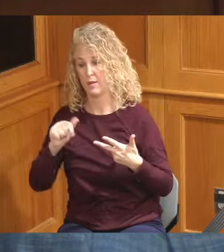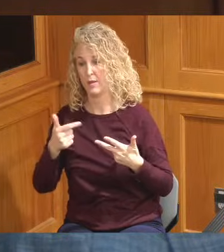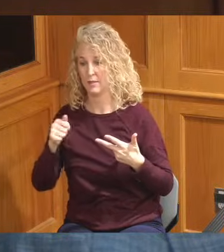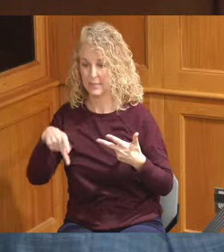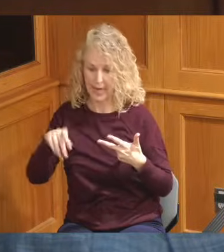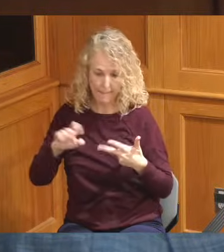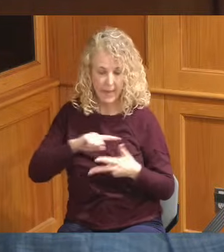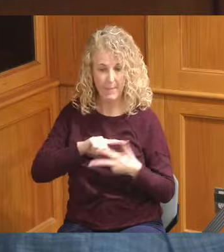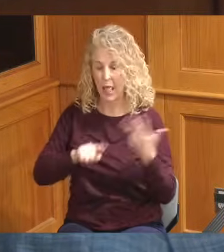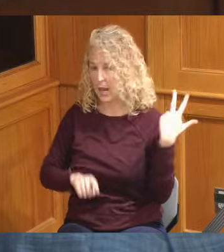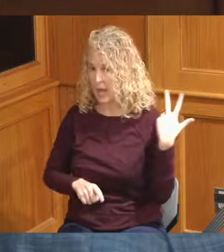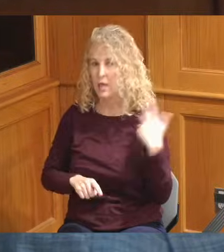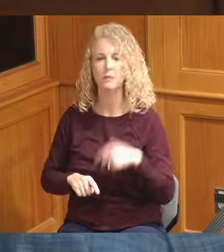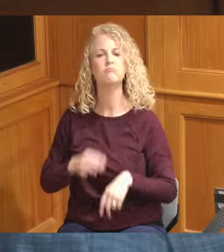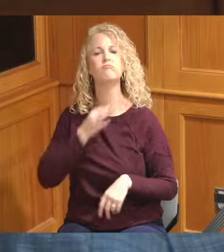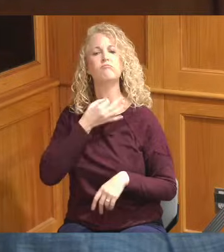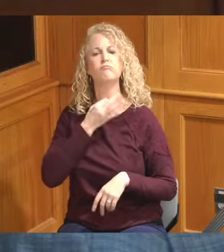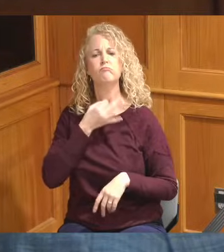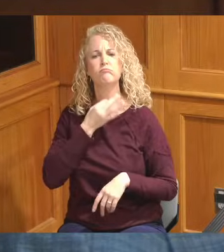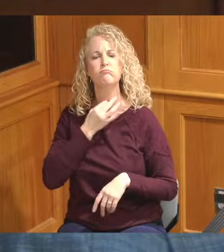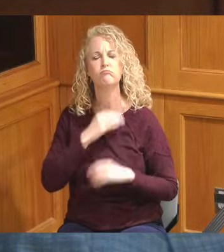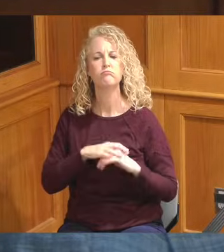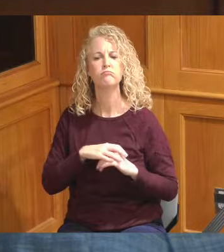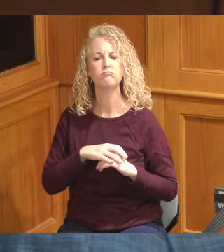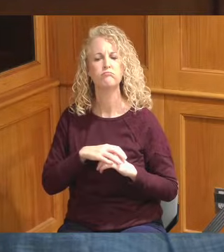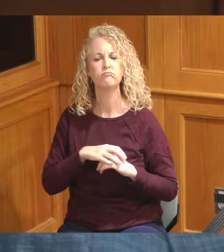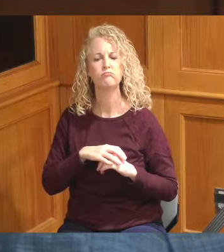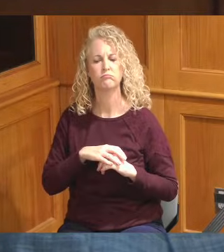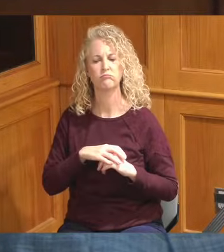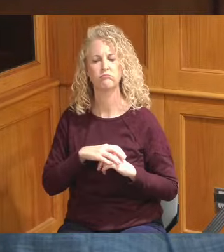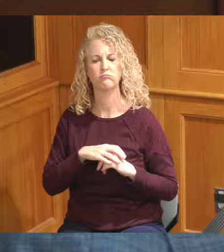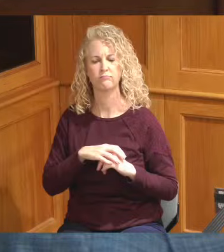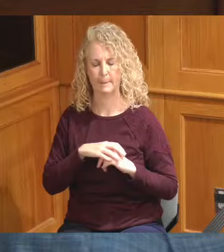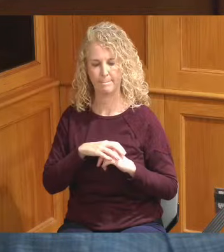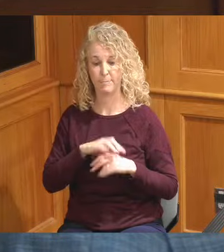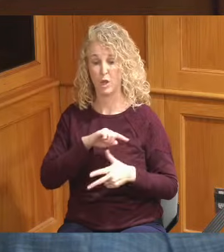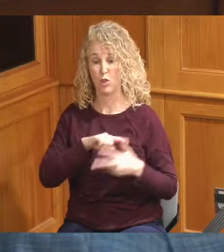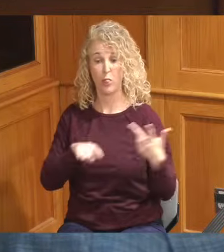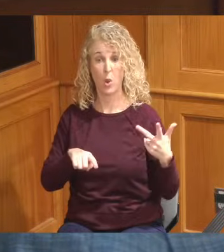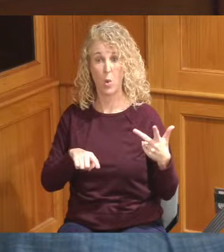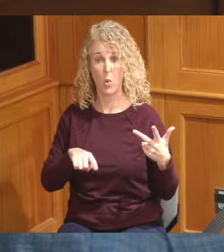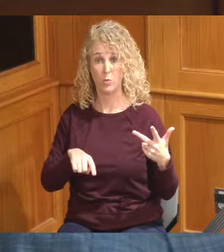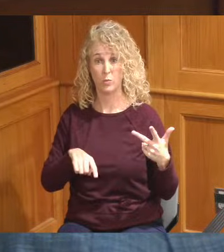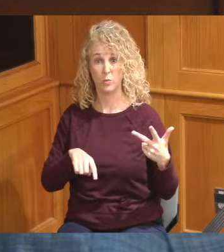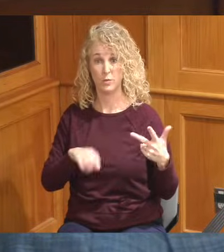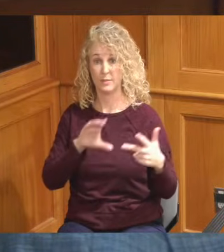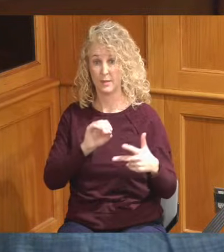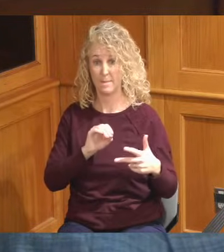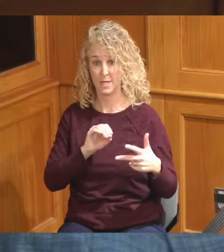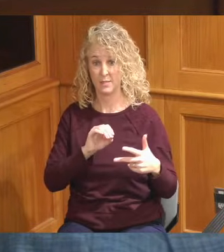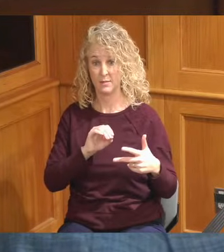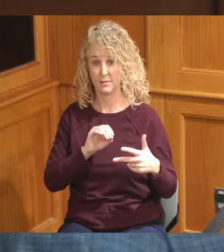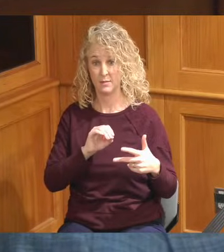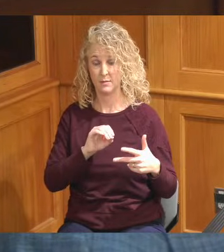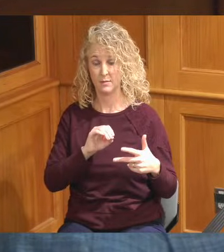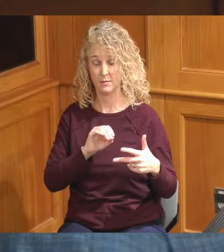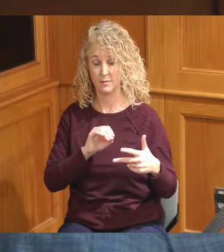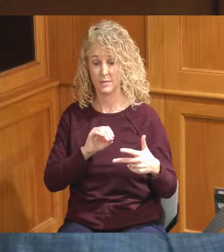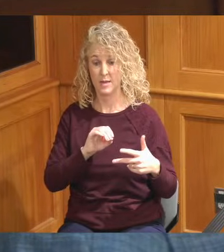is on here. So what is the relationship between those organizations and the foster parents who